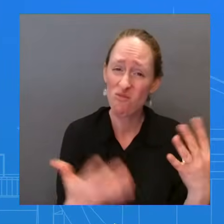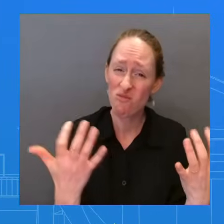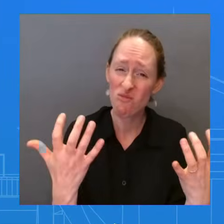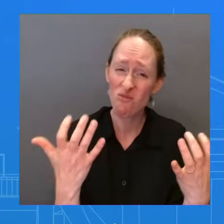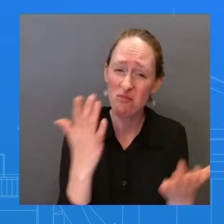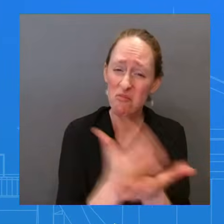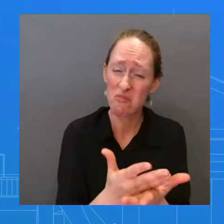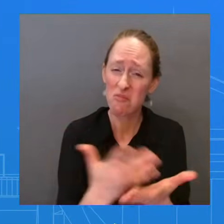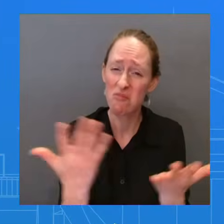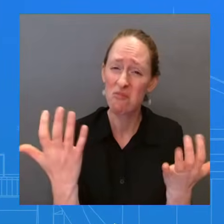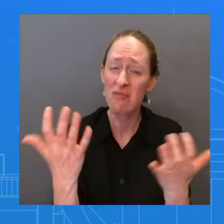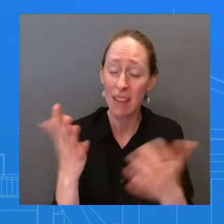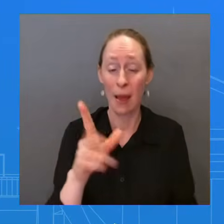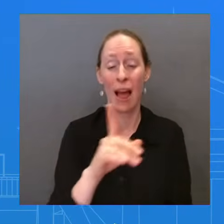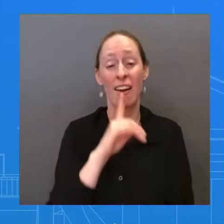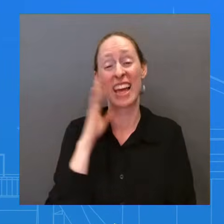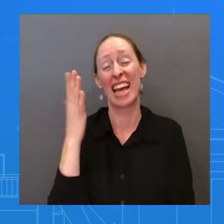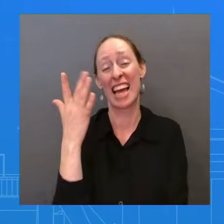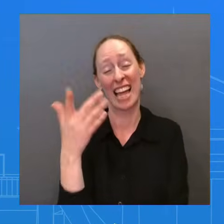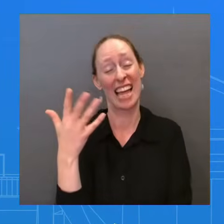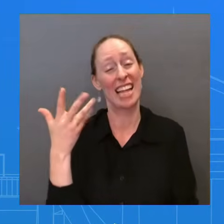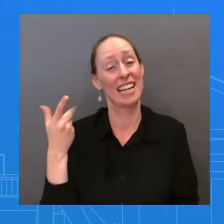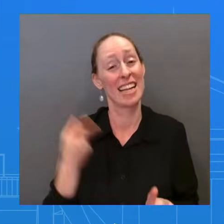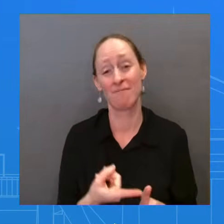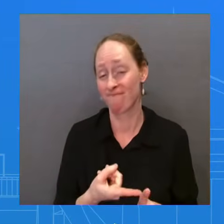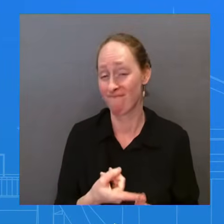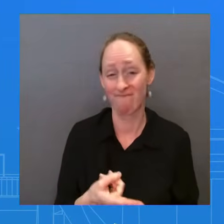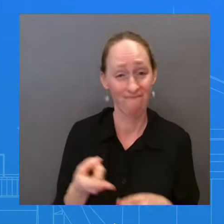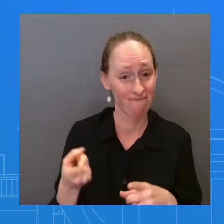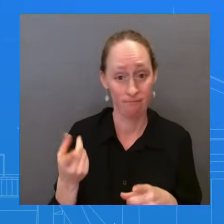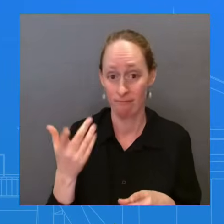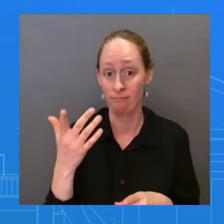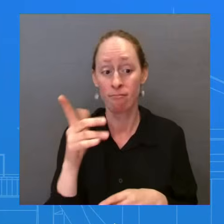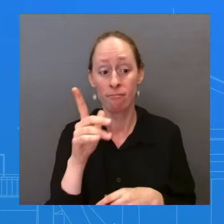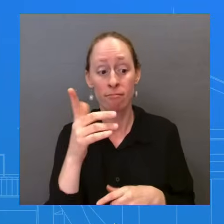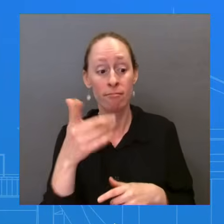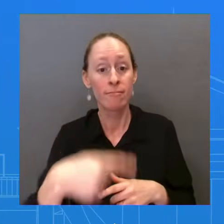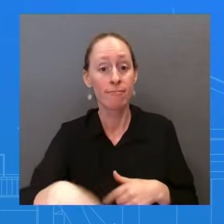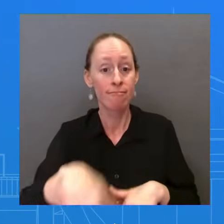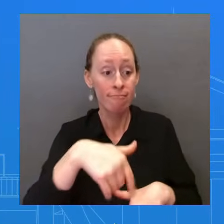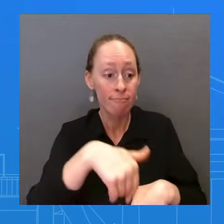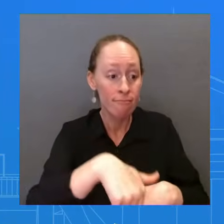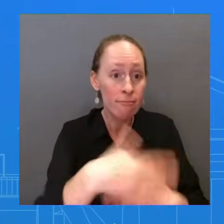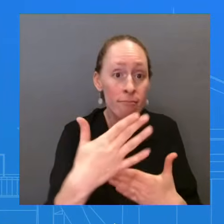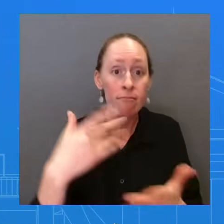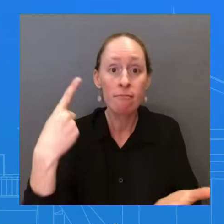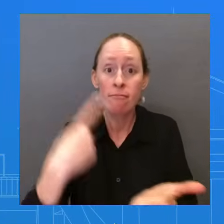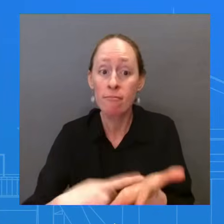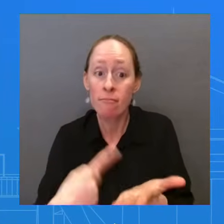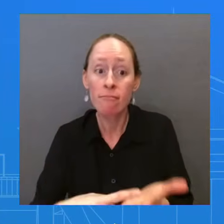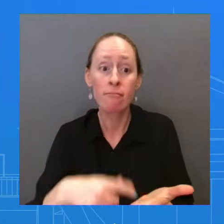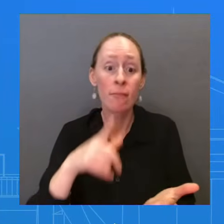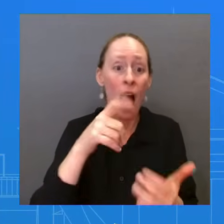if it's going to be seen as credible and if it's going to be sustainable or enforceable, it's got to be supported by President Zelenskyy. Now, President Zelensky has put forward